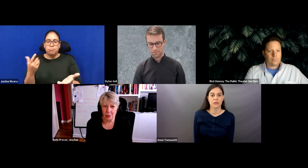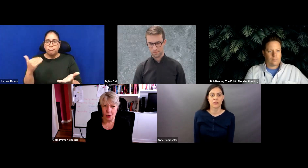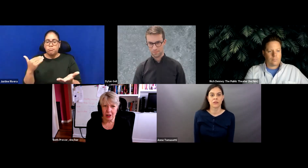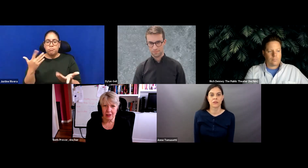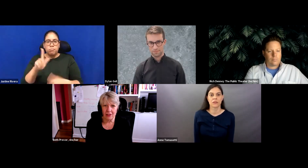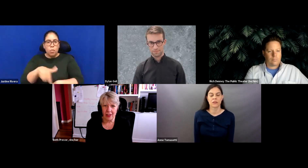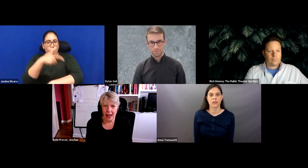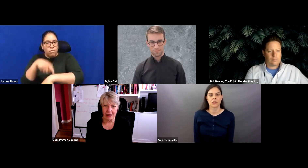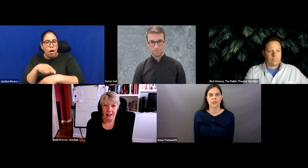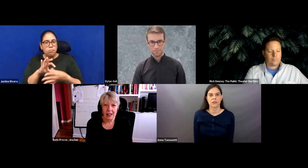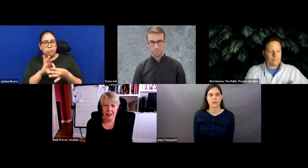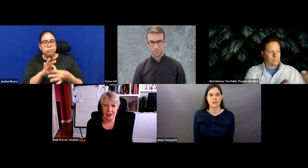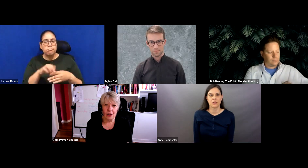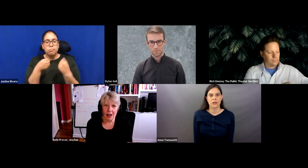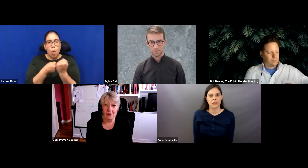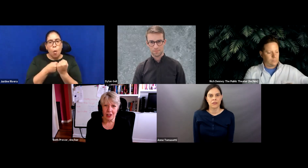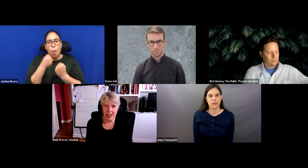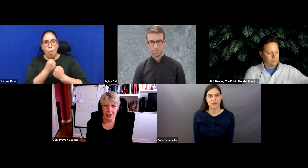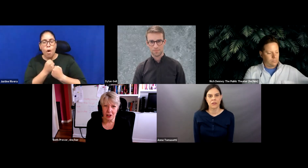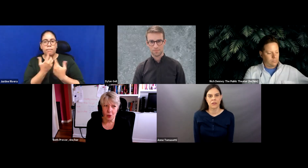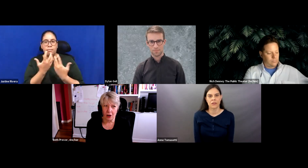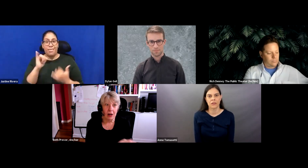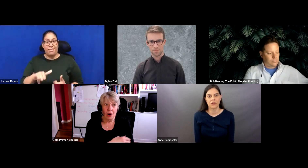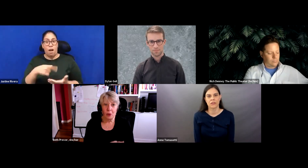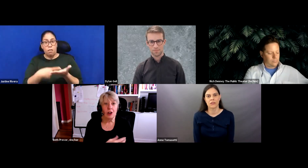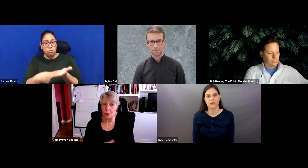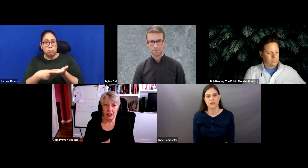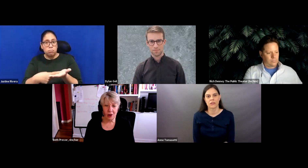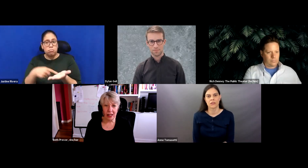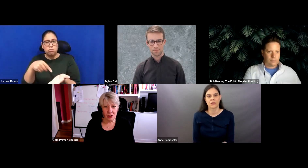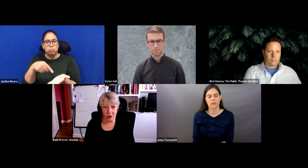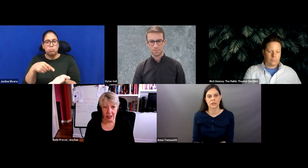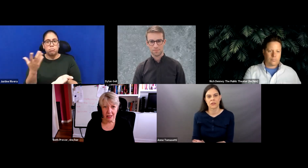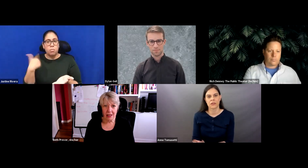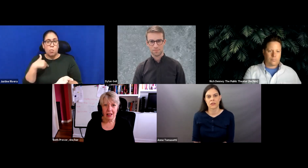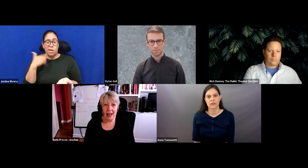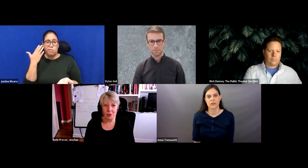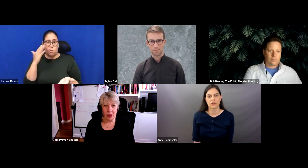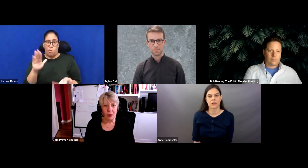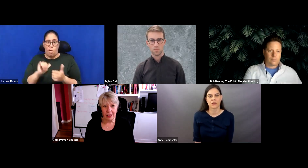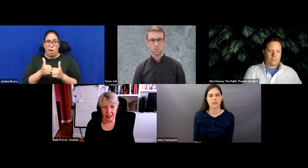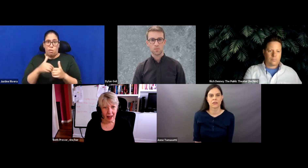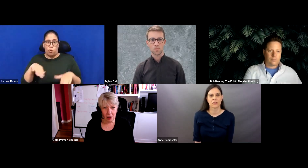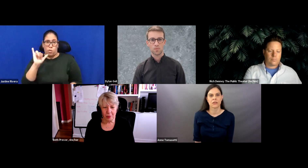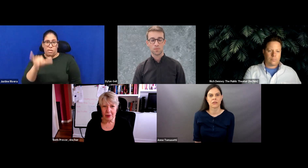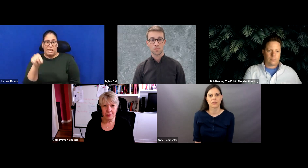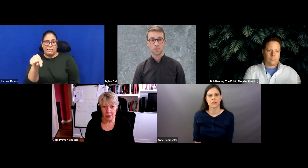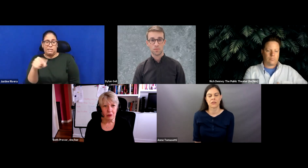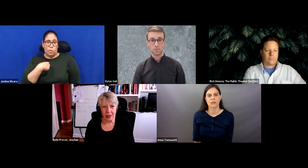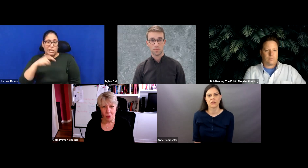supportive that, you know, the conversations were, "We don't really know how to do this, and we will need help, but we really